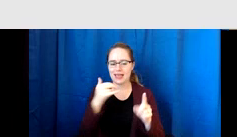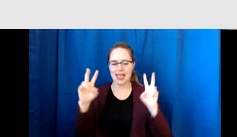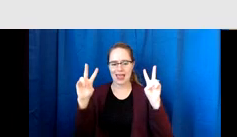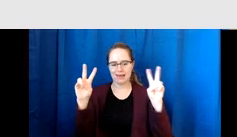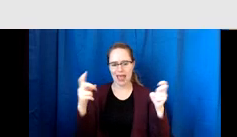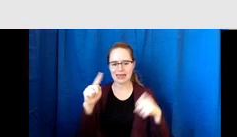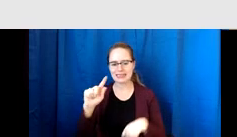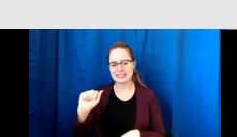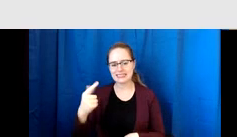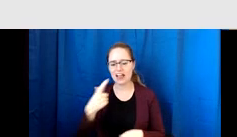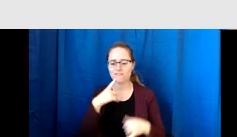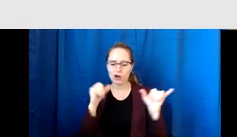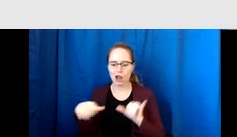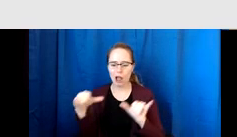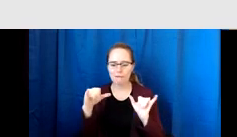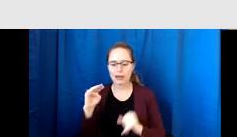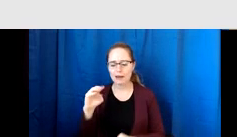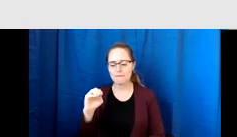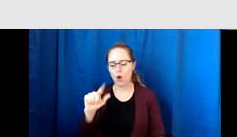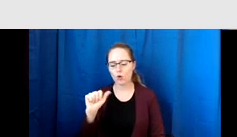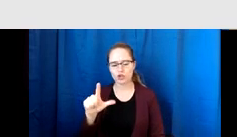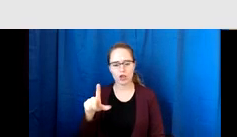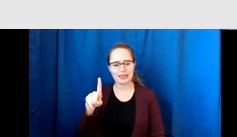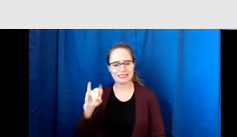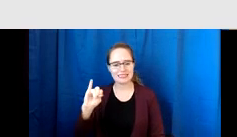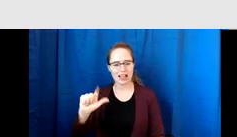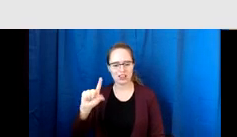for a common modal dialog in which no text was provided.